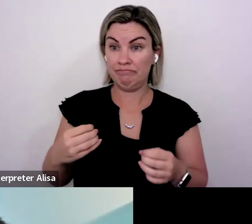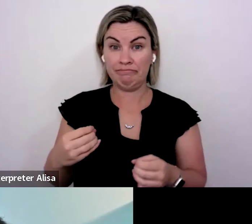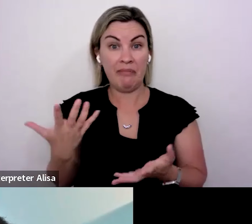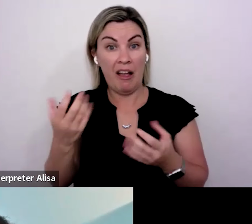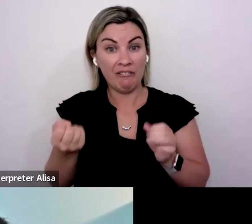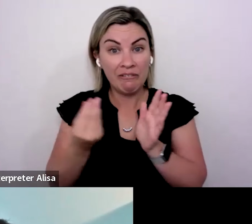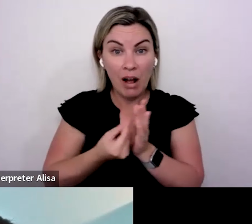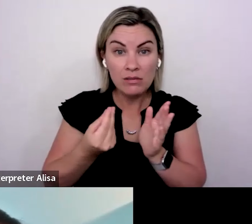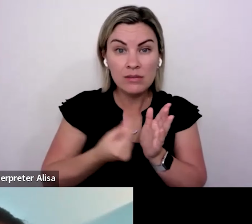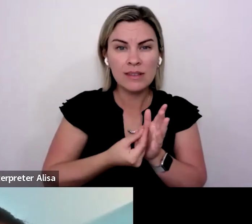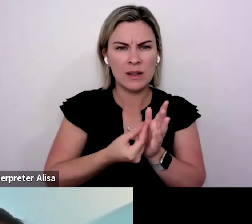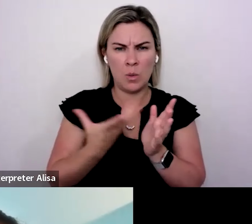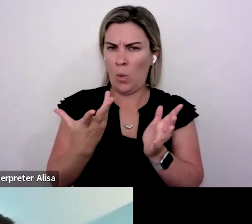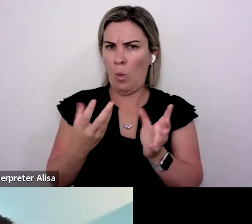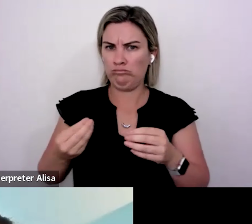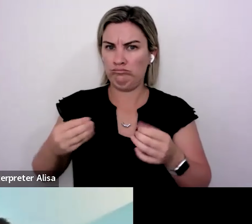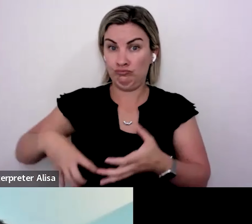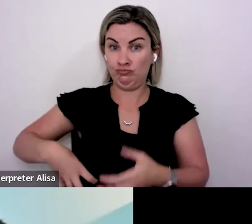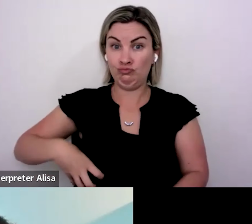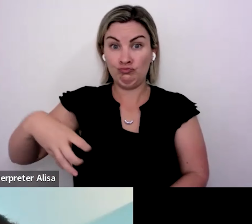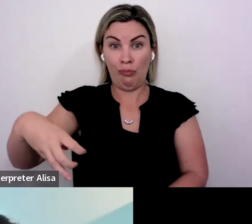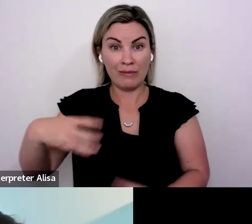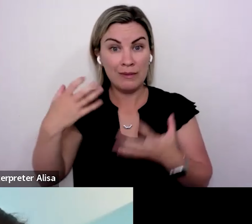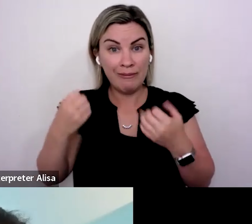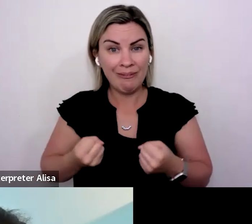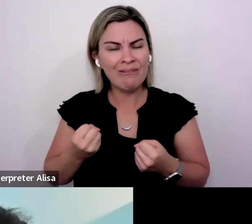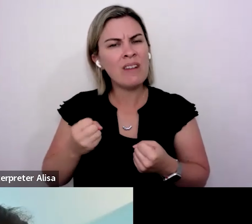making sure that people are paid for their time and expertise